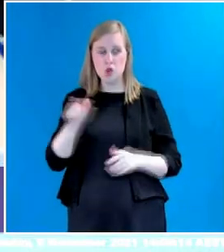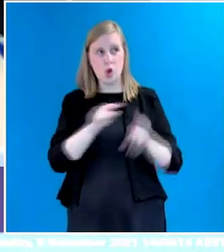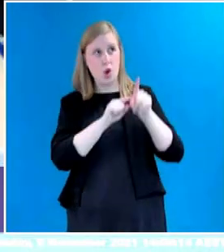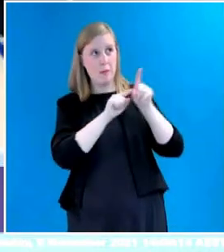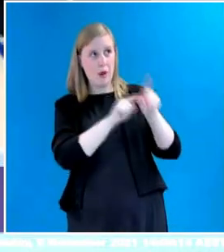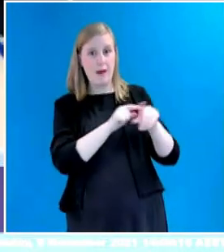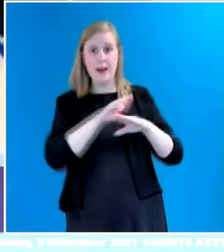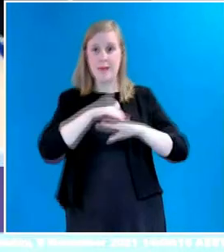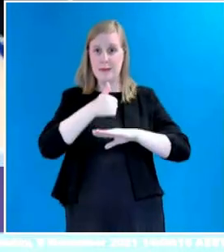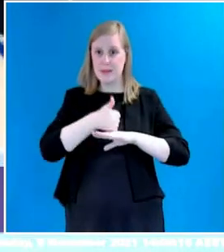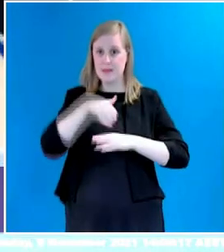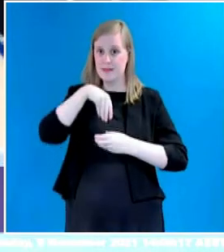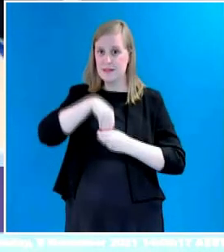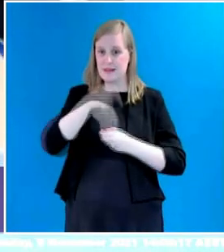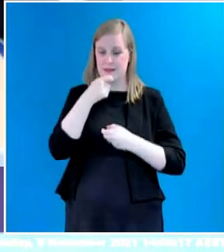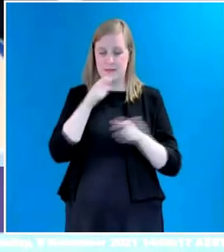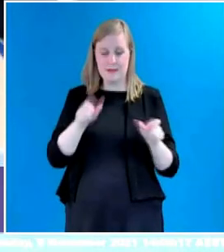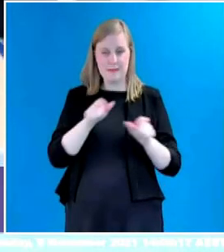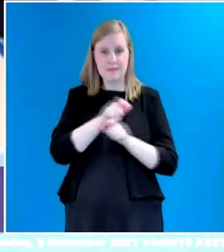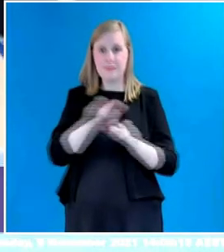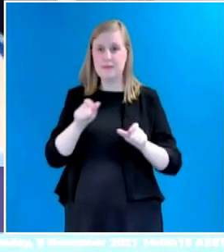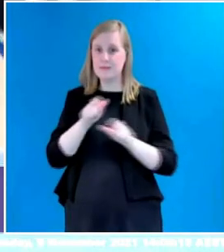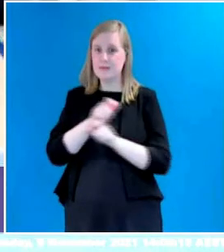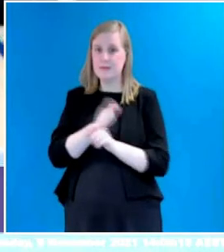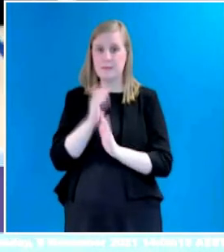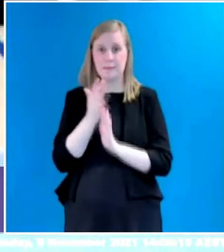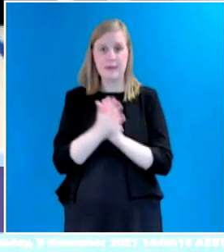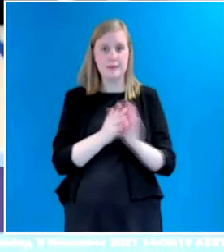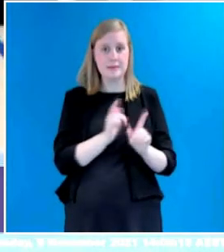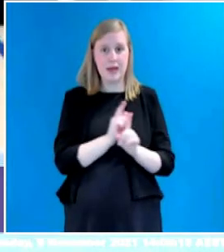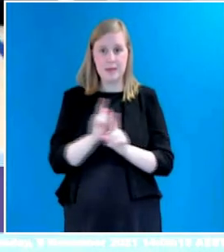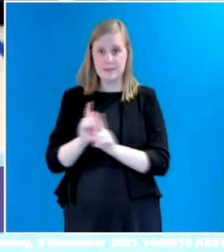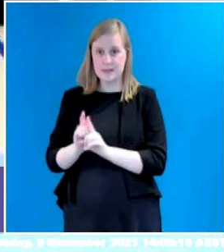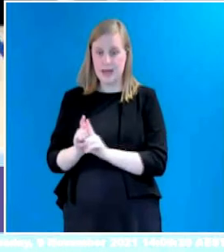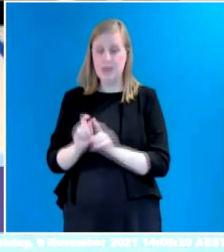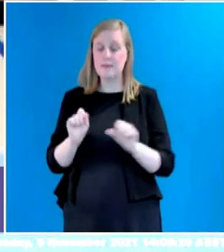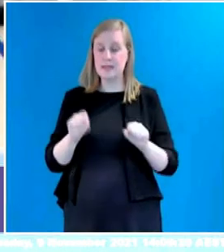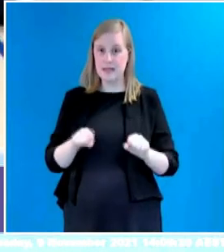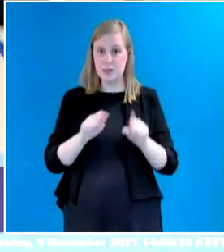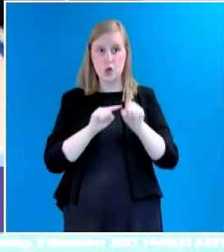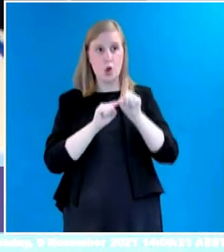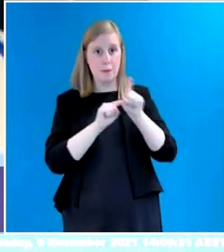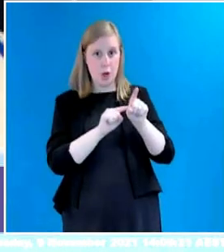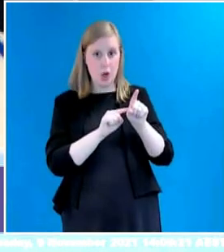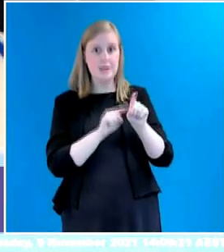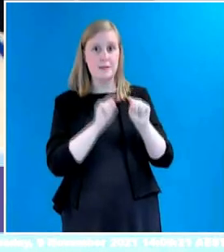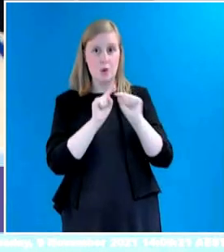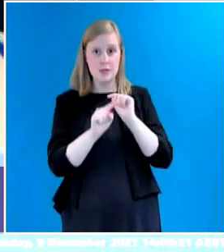Compliance is that outward looking, what is the international obligation, do we meet that obligation?